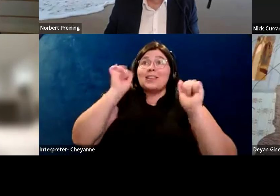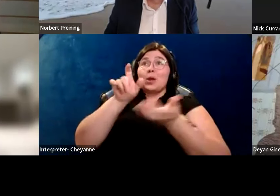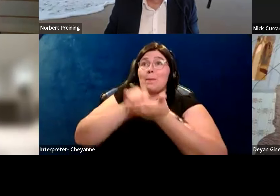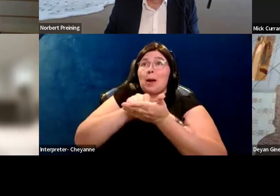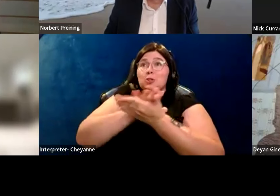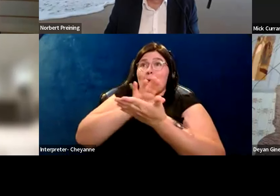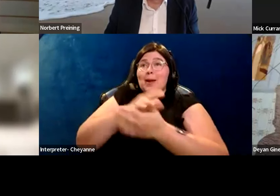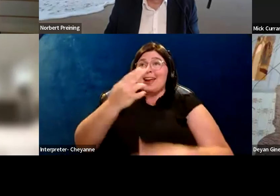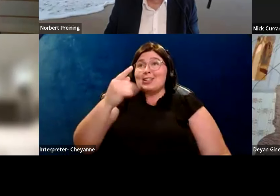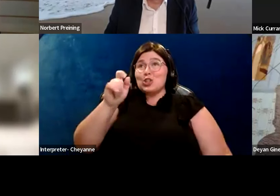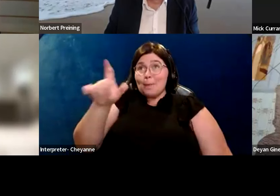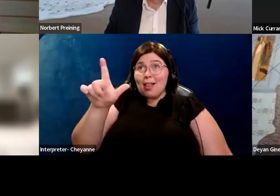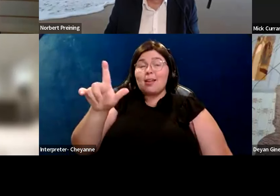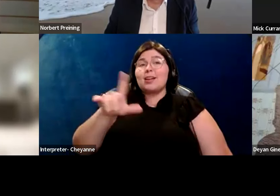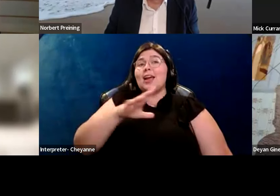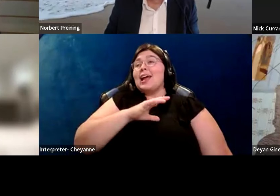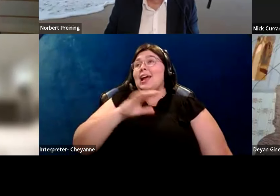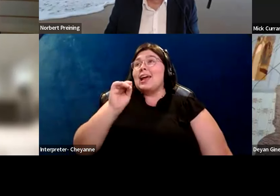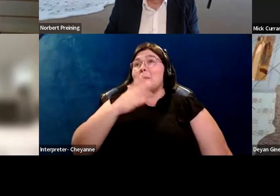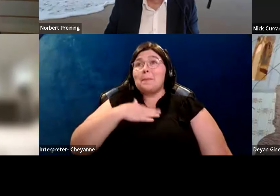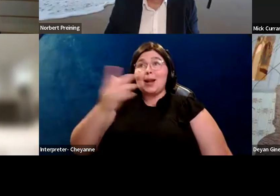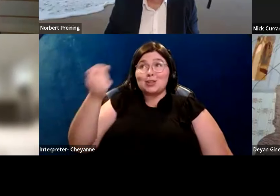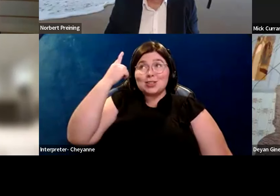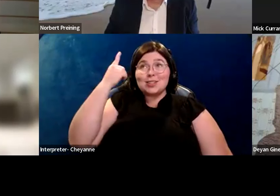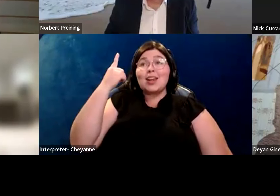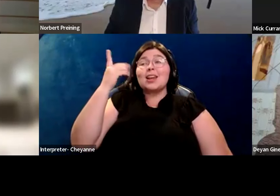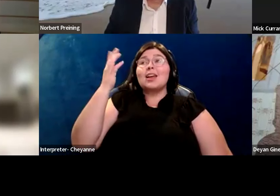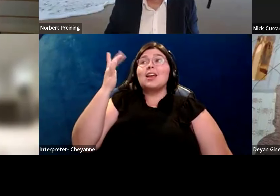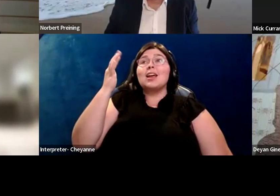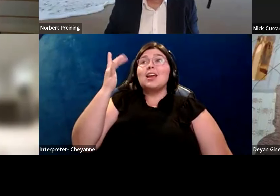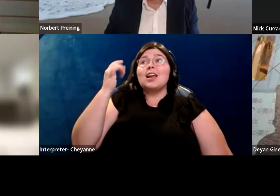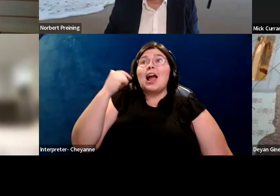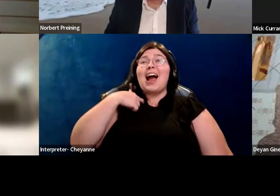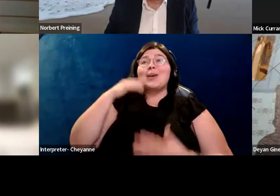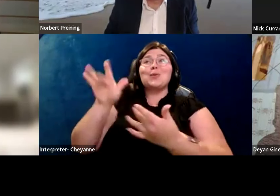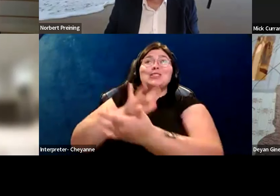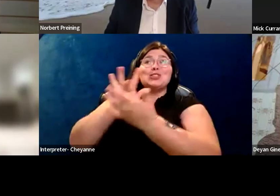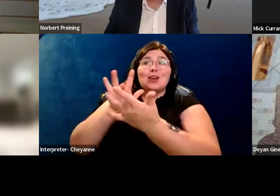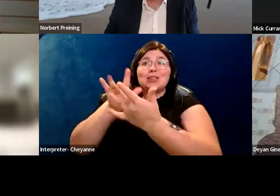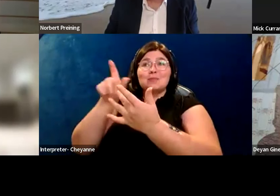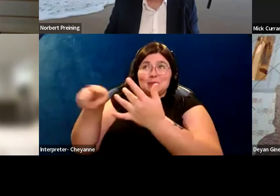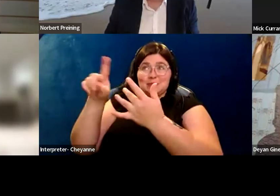So in my understanding, I reached out to those conferences